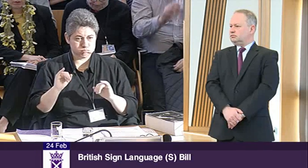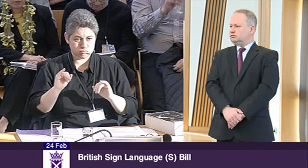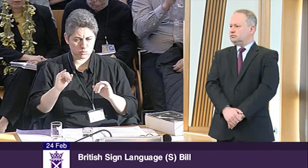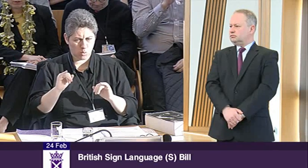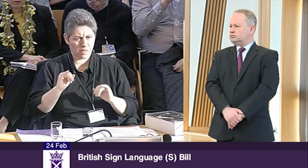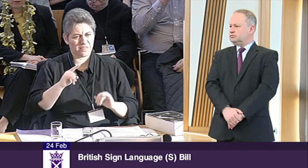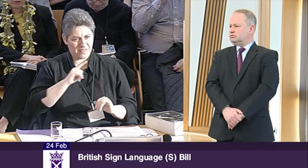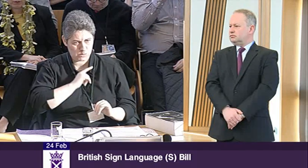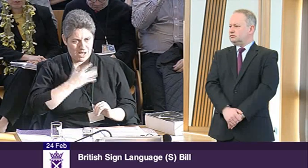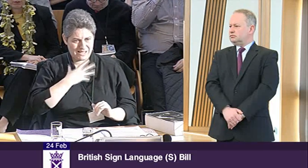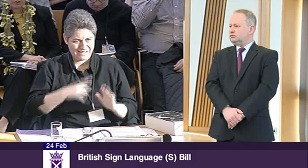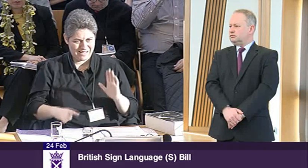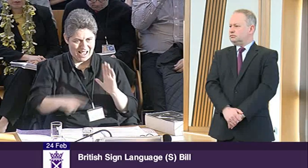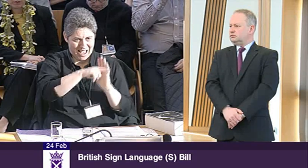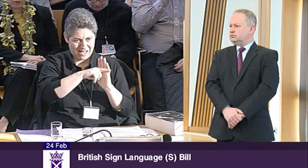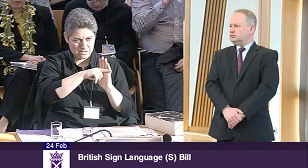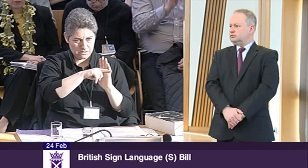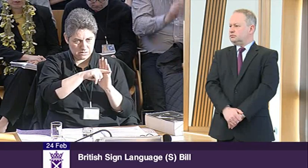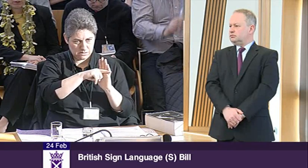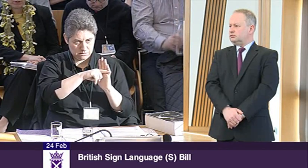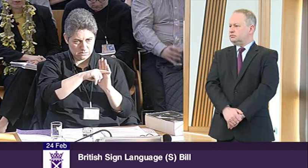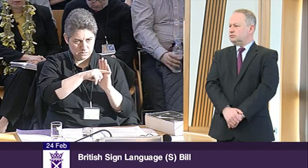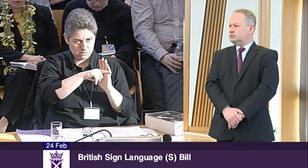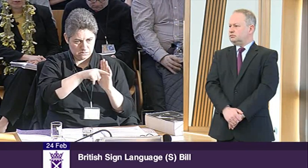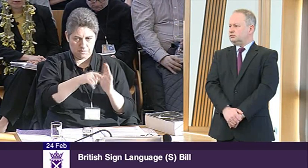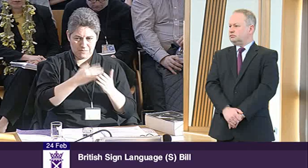education? How are they setting up the foundations for their wellbeing and their future?